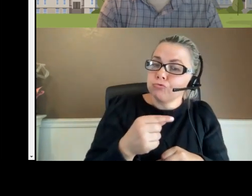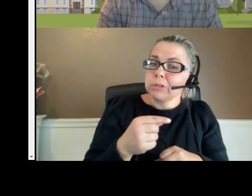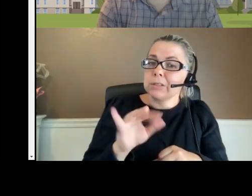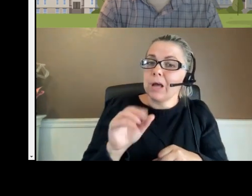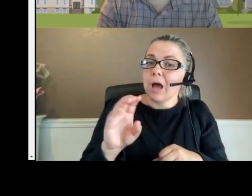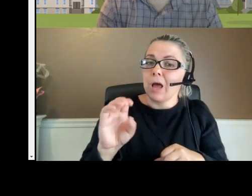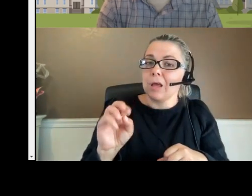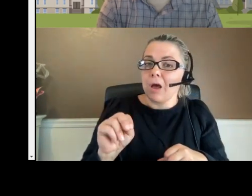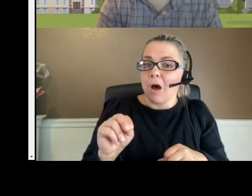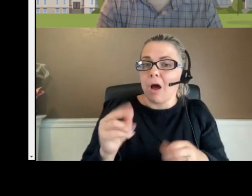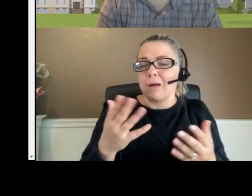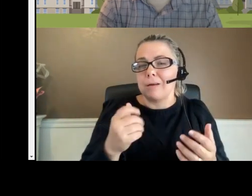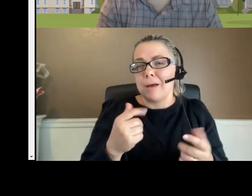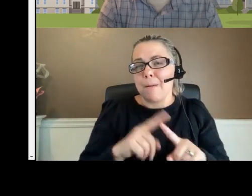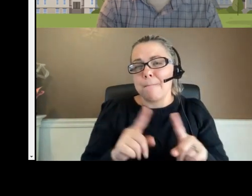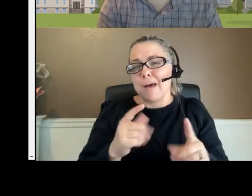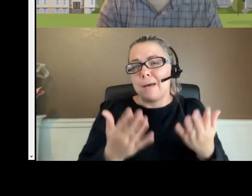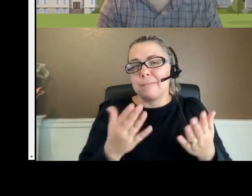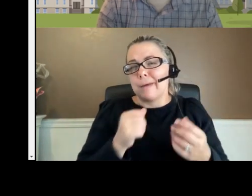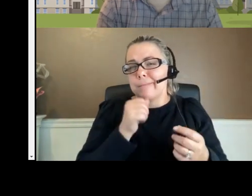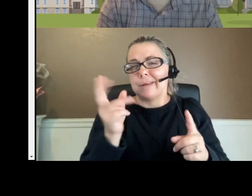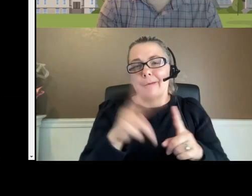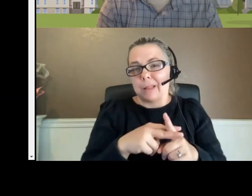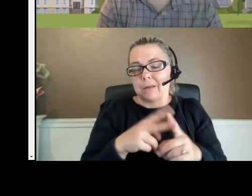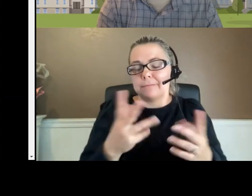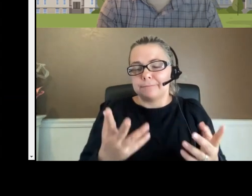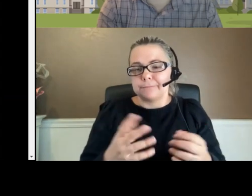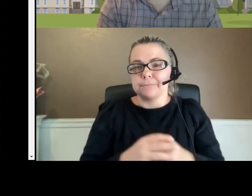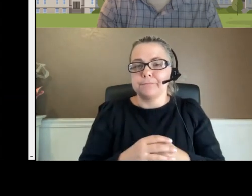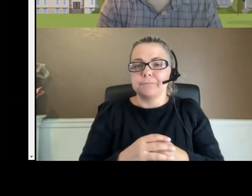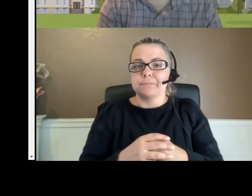it's equivalent as Jared just talked about. It's also a green icon telling me that this